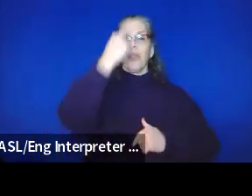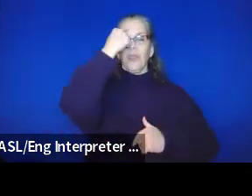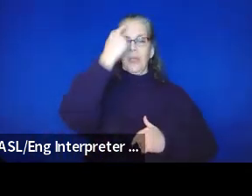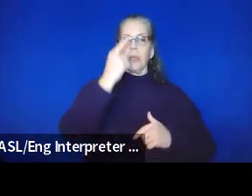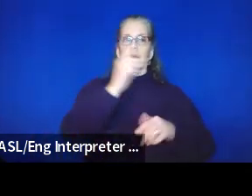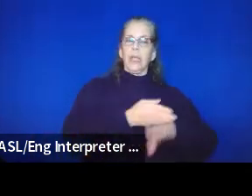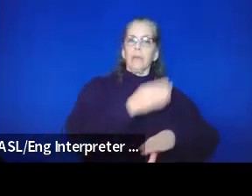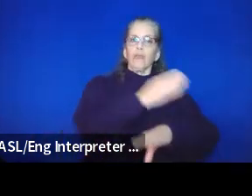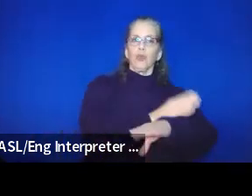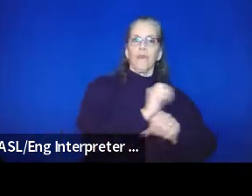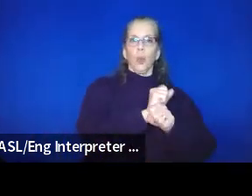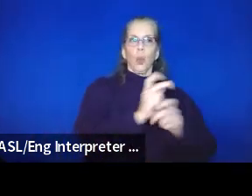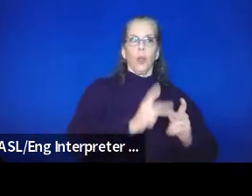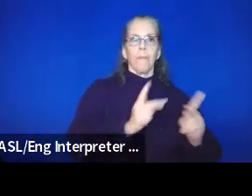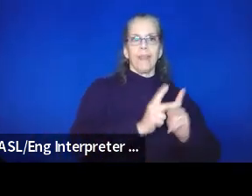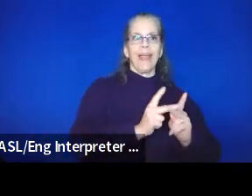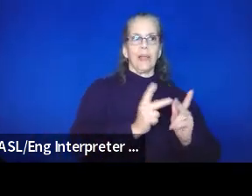spoken language, like making it easier to hear.